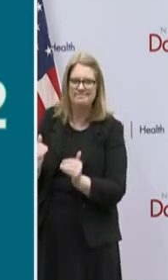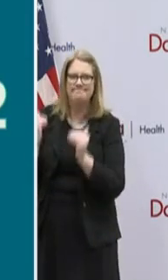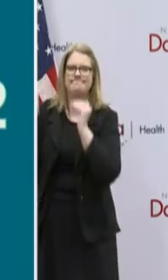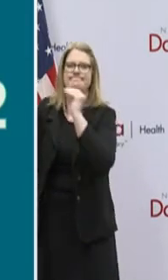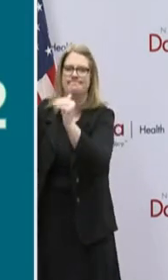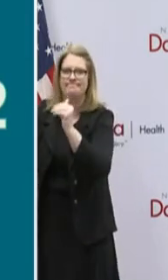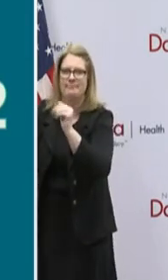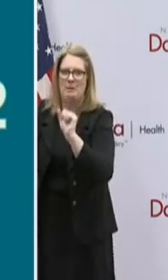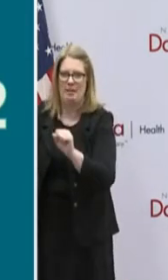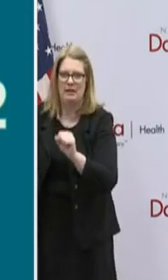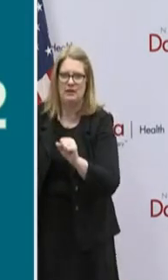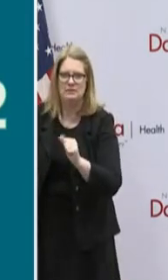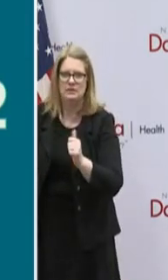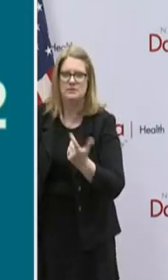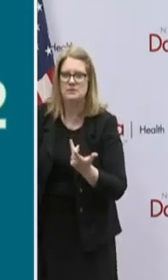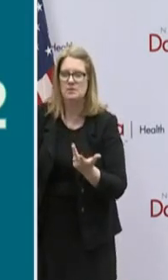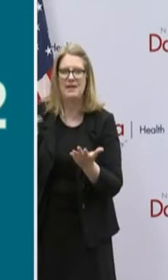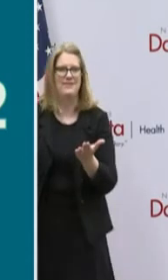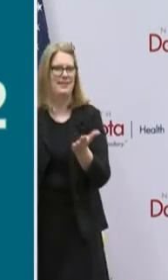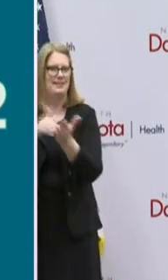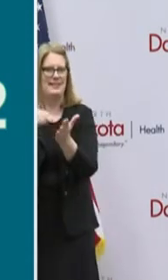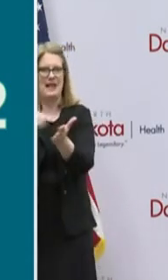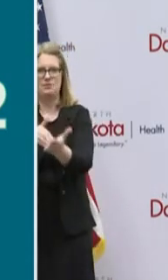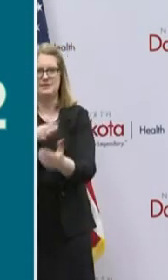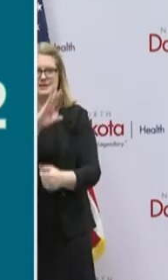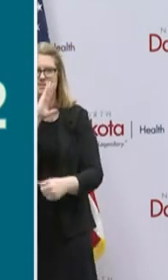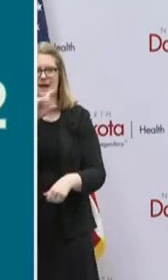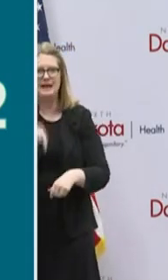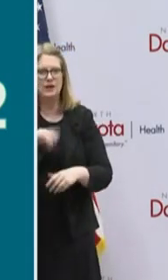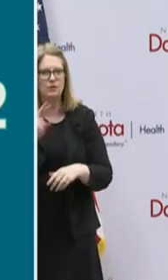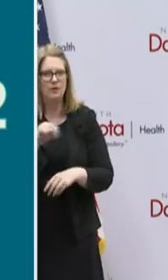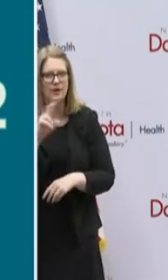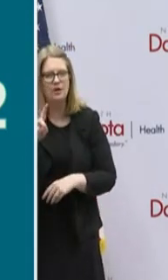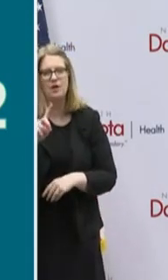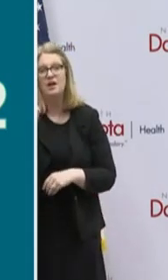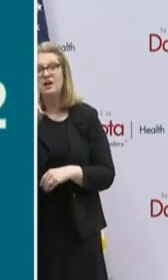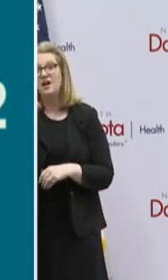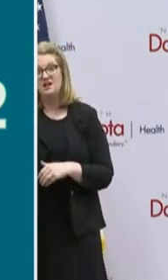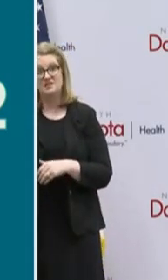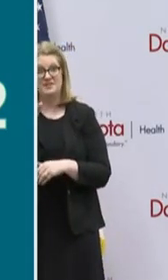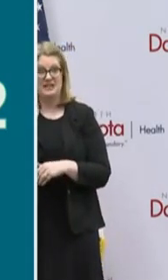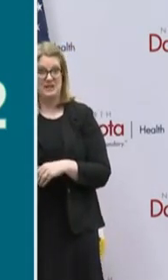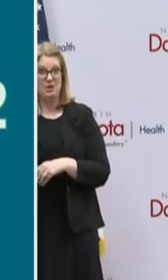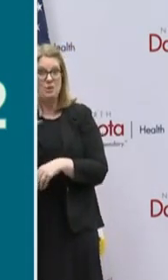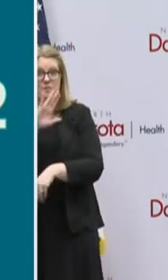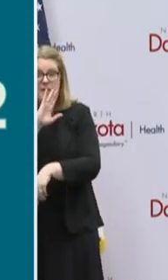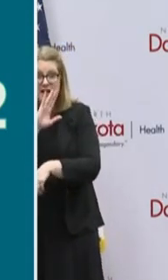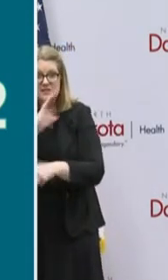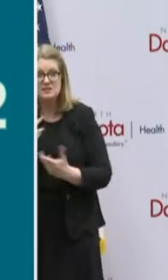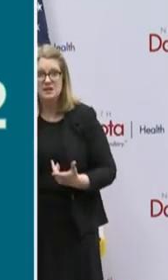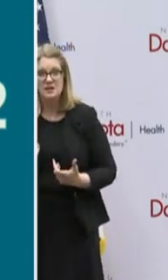HAVE DONE A FANTASTIC JOB OF BUILDING CAPABILITY AND SO, WE HAVE THOUSANDS OF BEDS IN NORTH